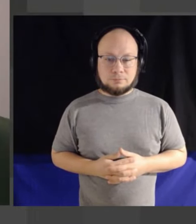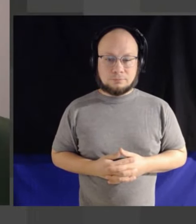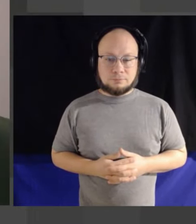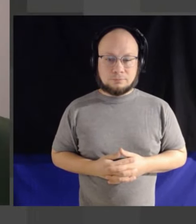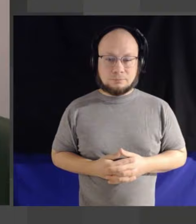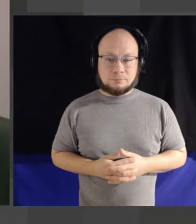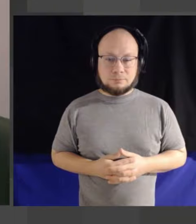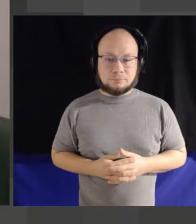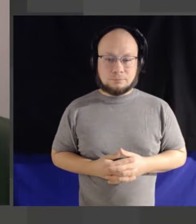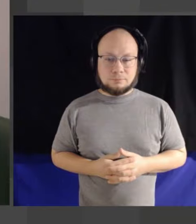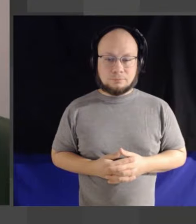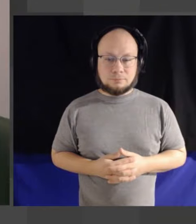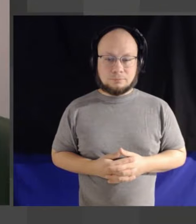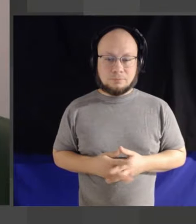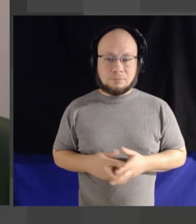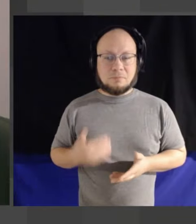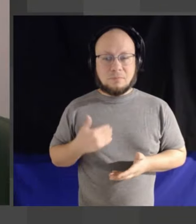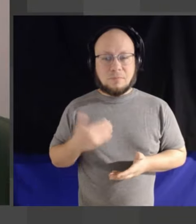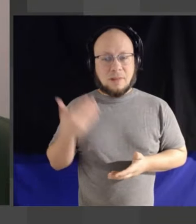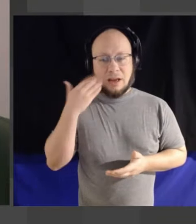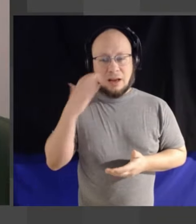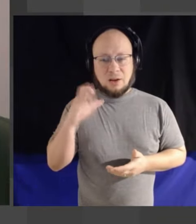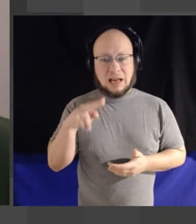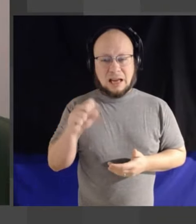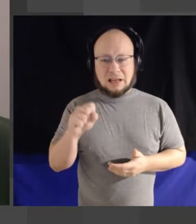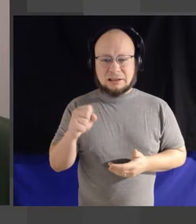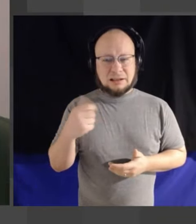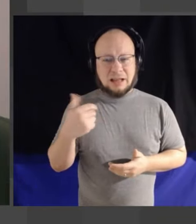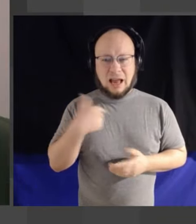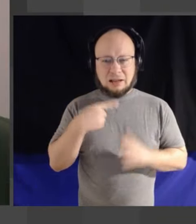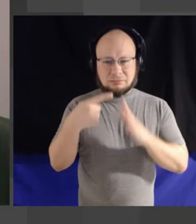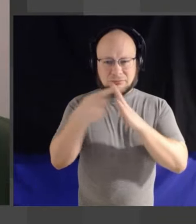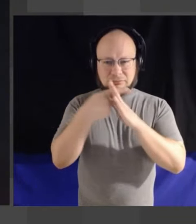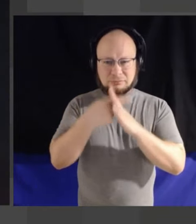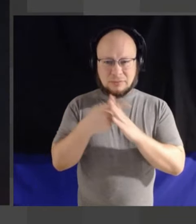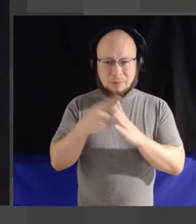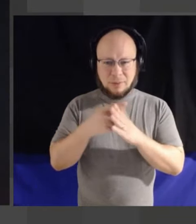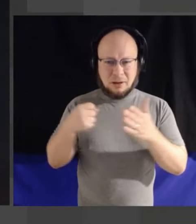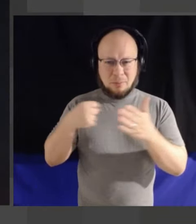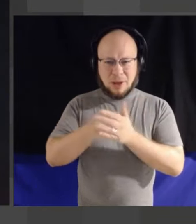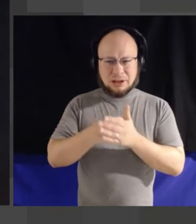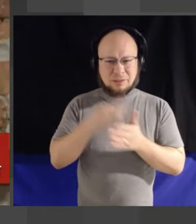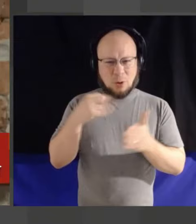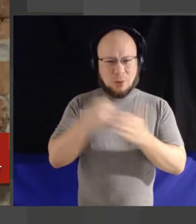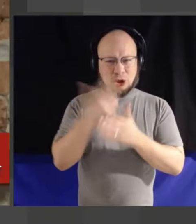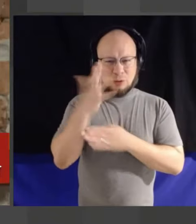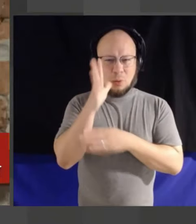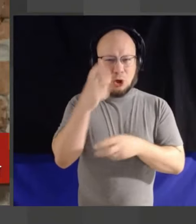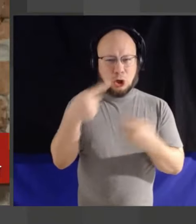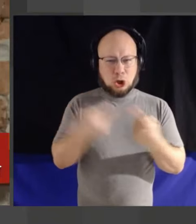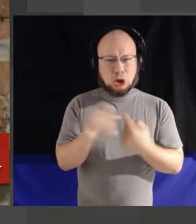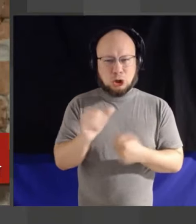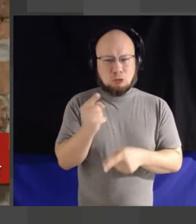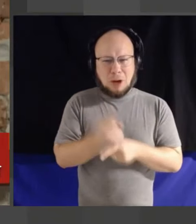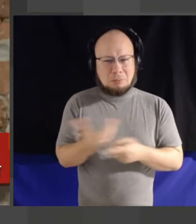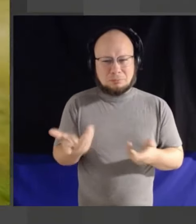HOW CAN STEVE PUNCH CACTUS WITHOUT GETTING HURT? I KNOW CACTUS HAS PRICKLIES BUT PUNCHING A TREE PROBABLY